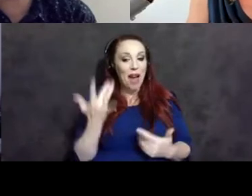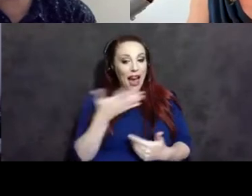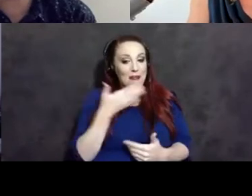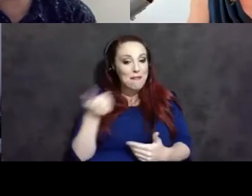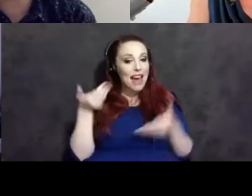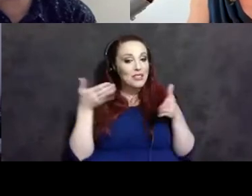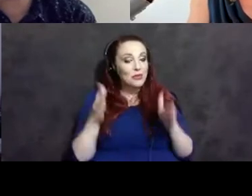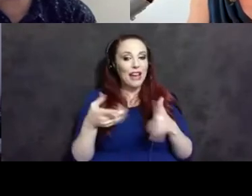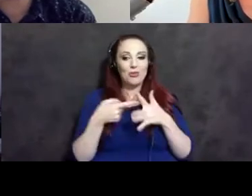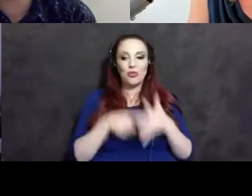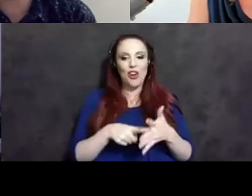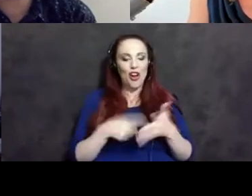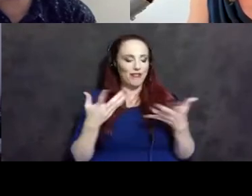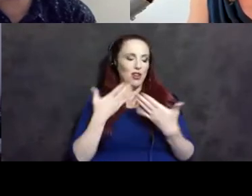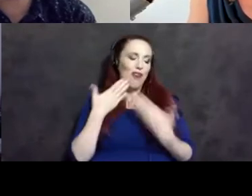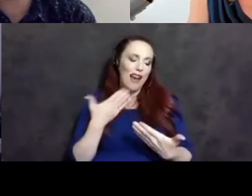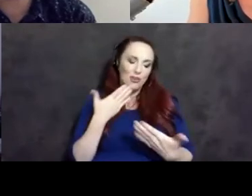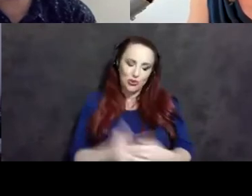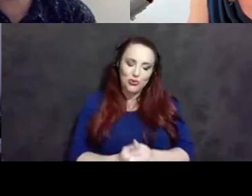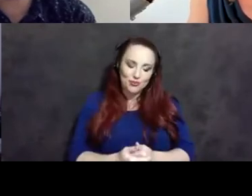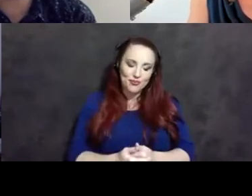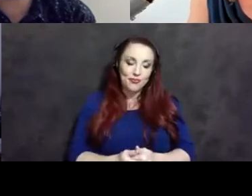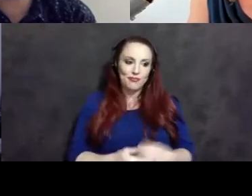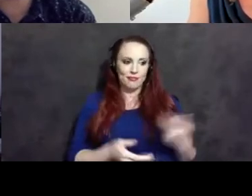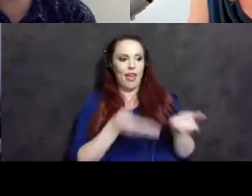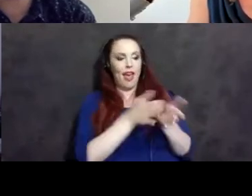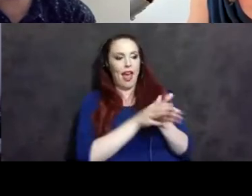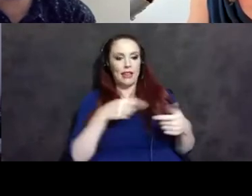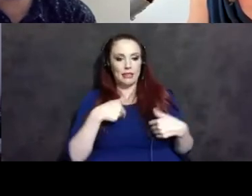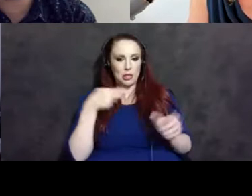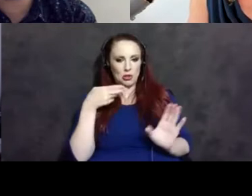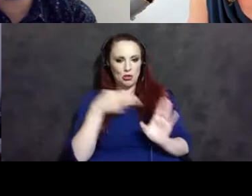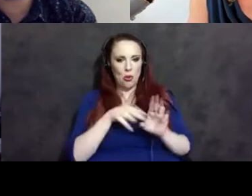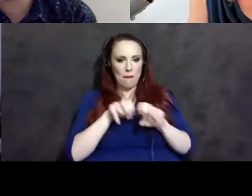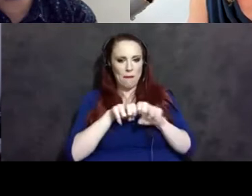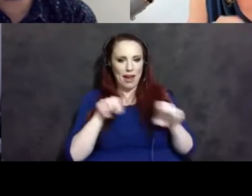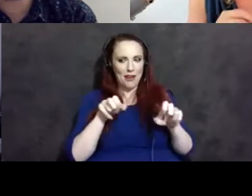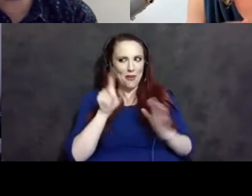And I was asked to do this panel about an hour and a half ago.